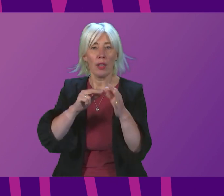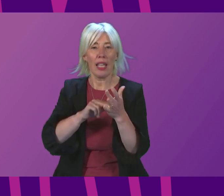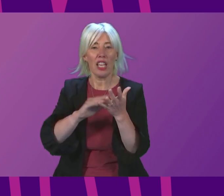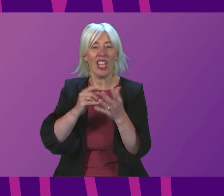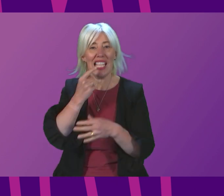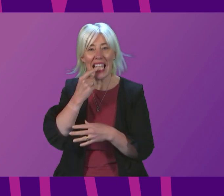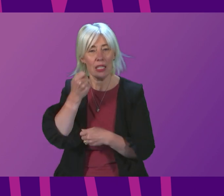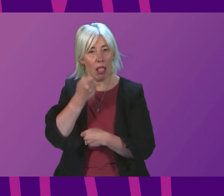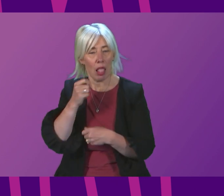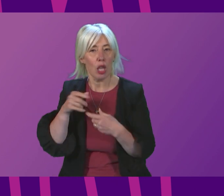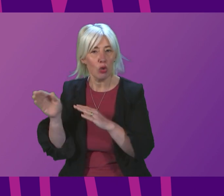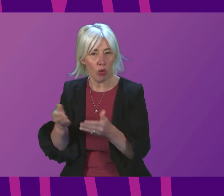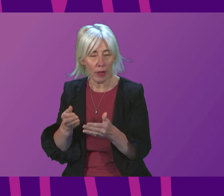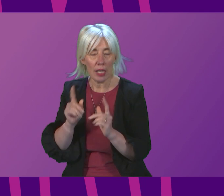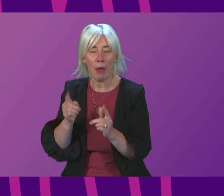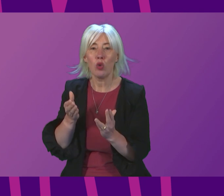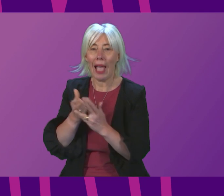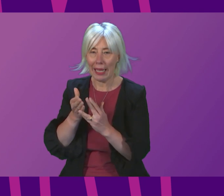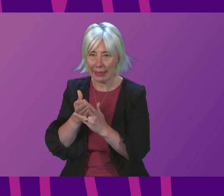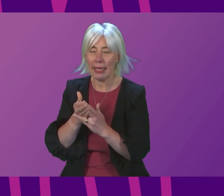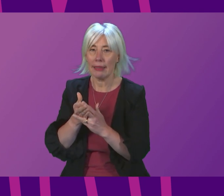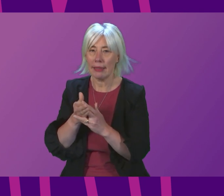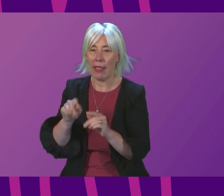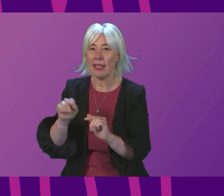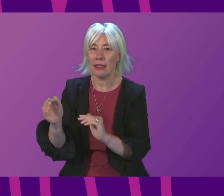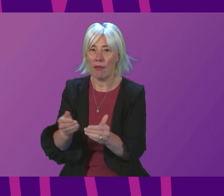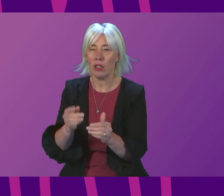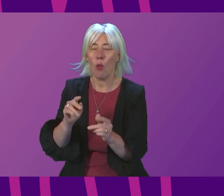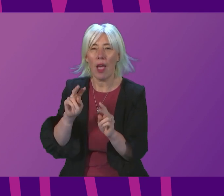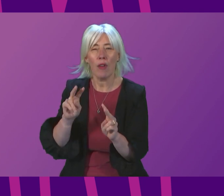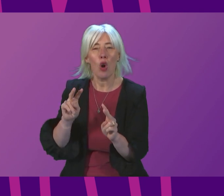To support patient care and access, we recently announced revised payment arrangements for